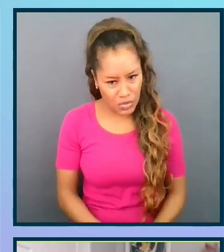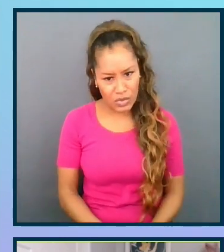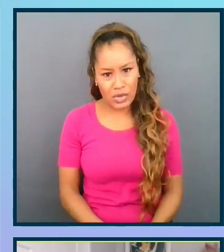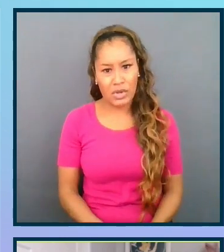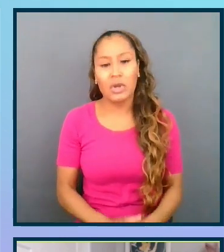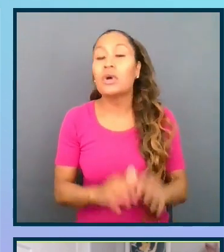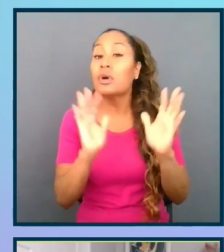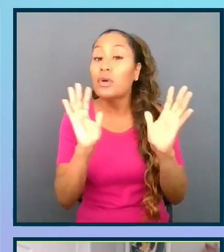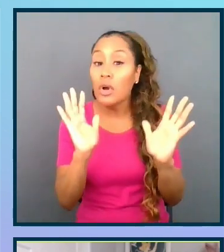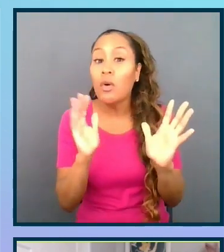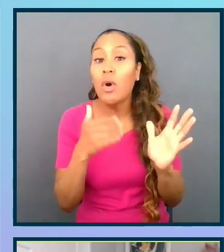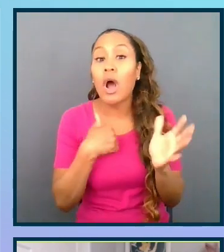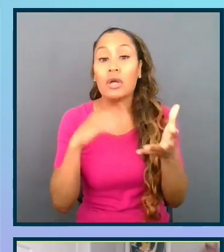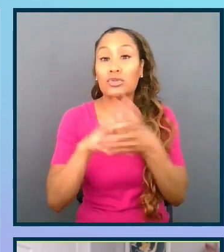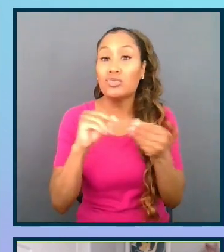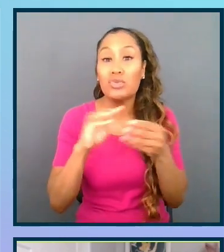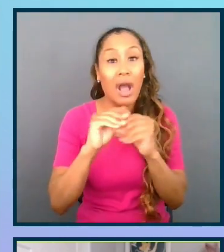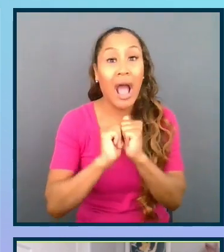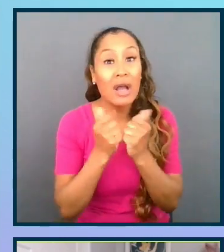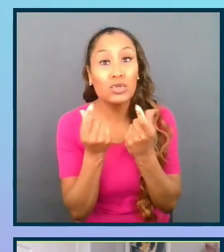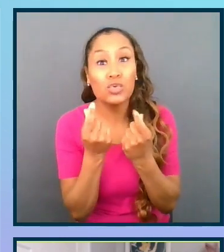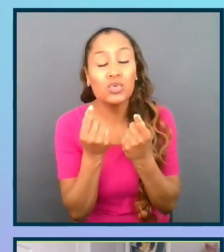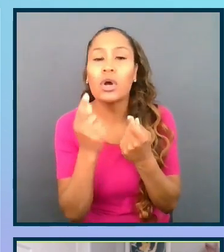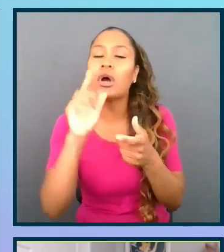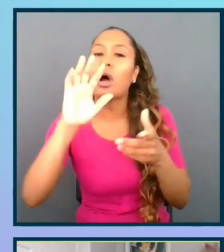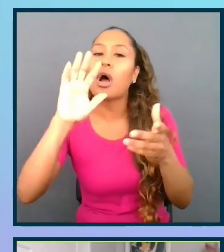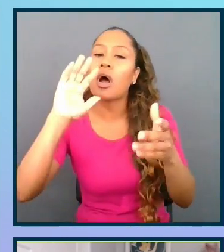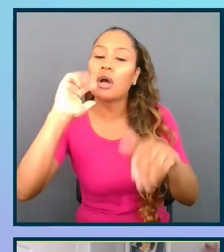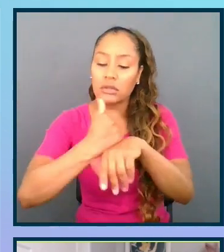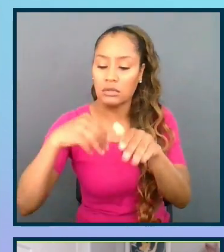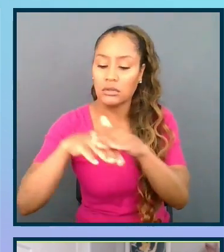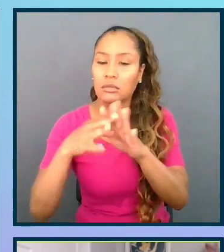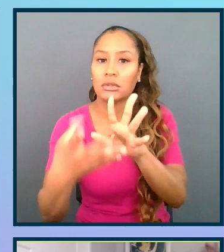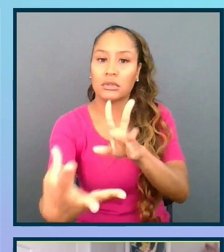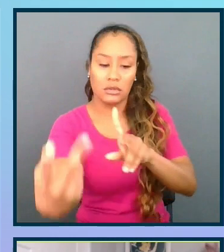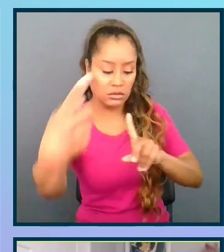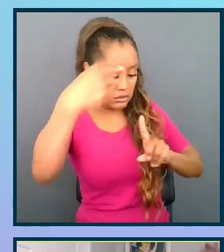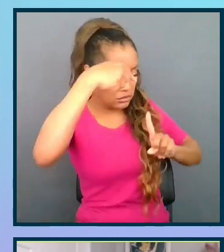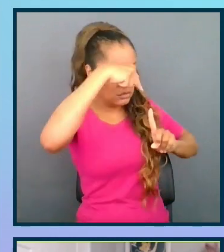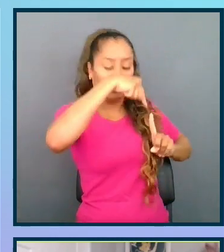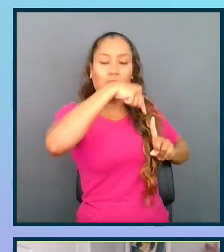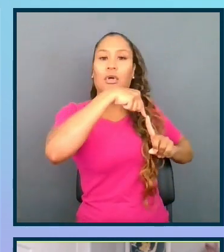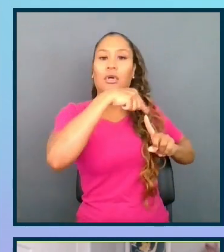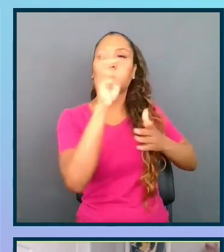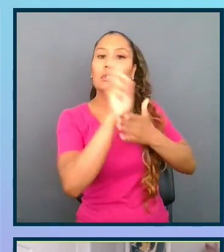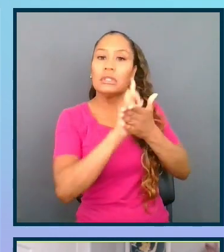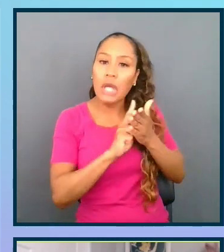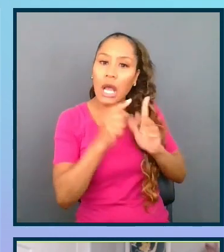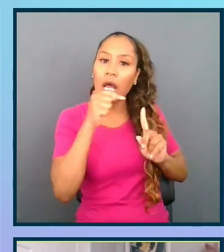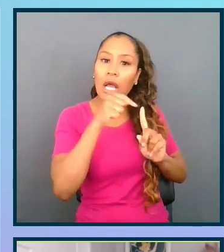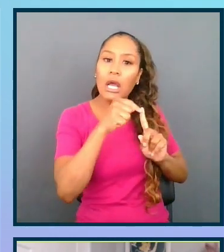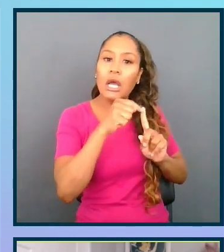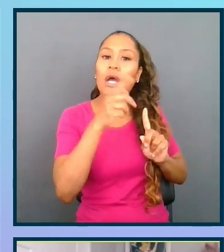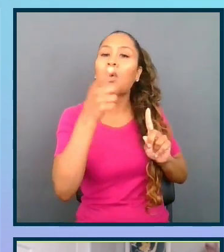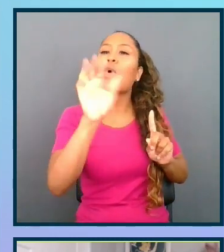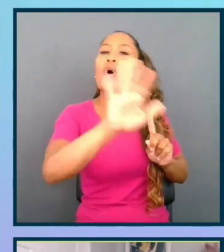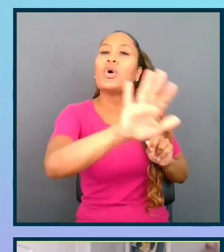To address this, we need to integrate accessibility into design considerations and look at user need needs,